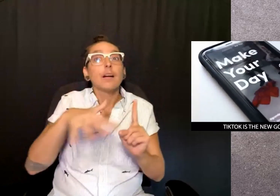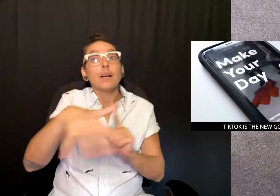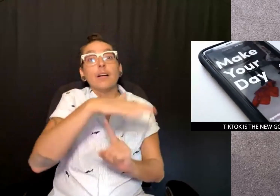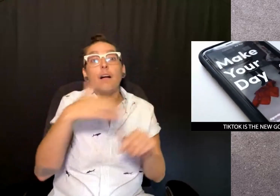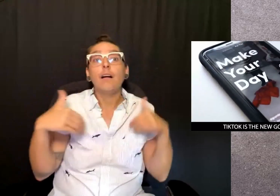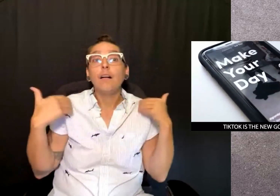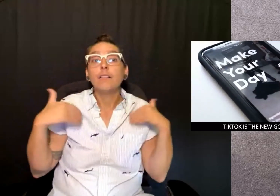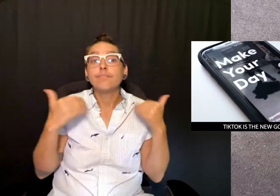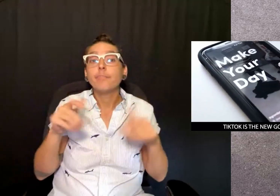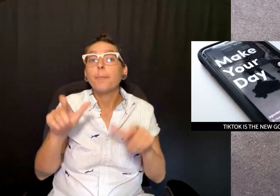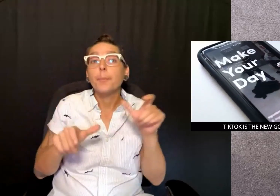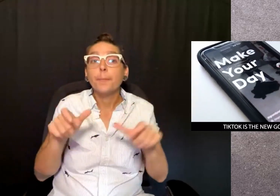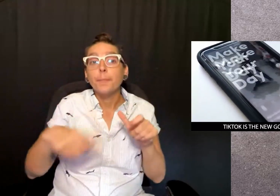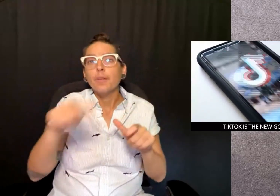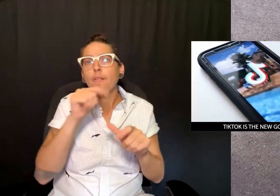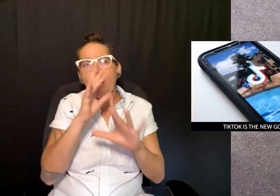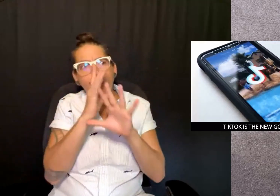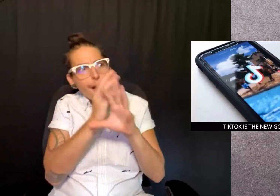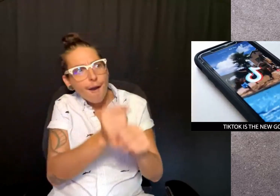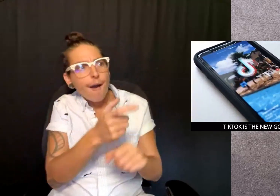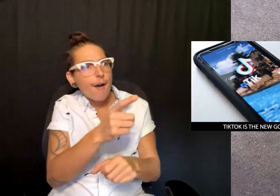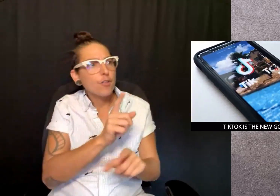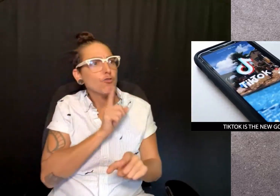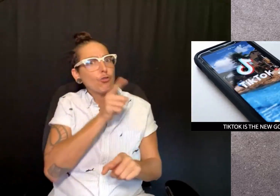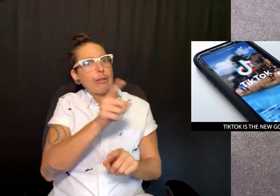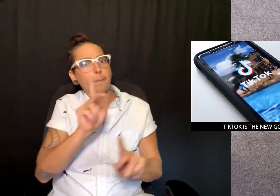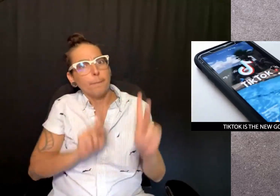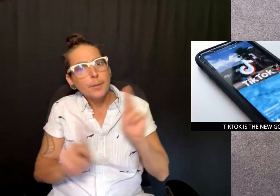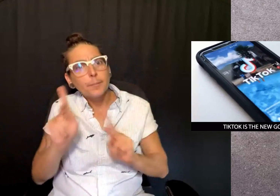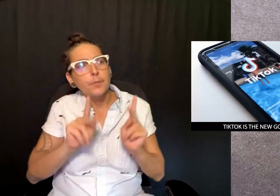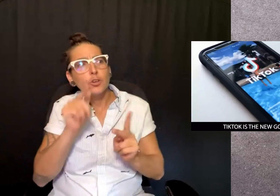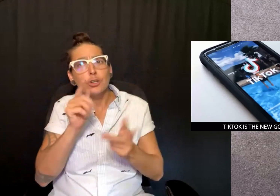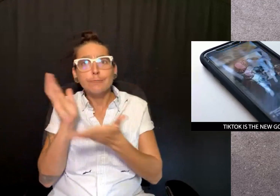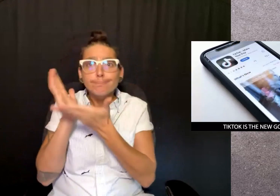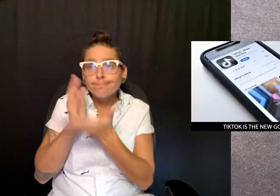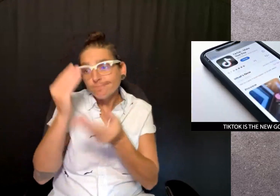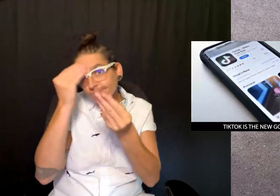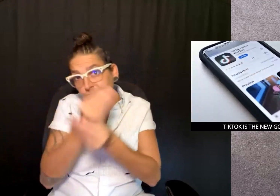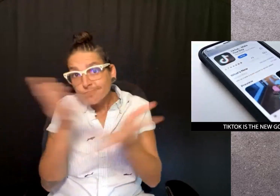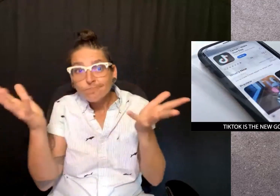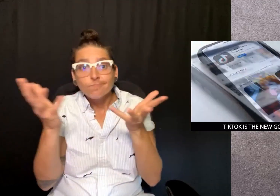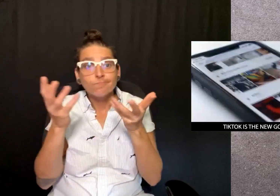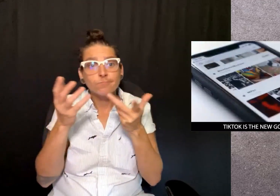young people who are drawn to seeing real people delivering information as opposed to